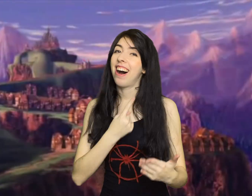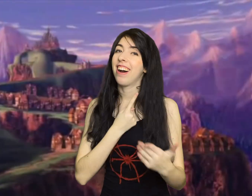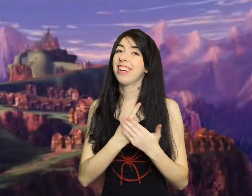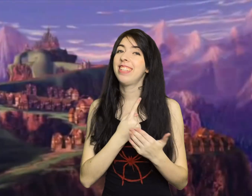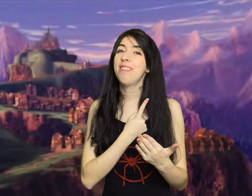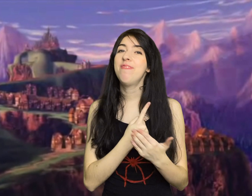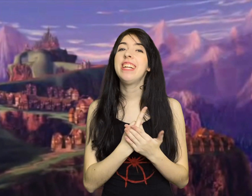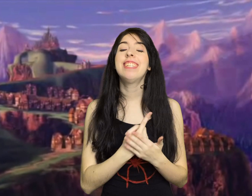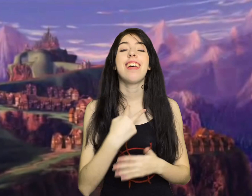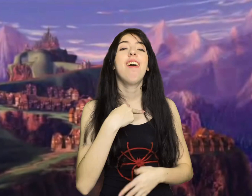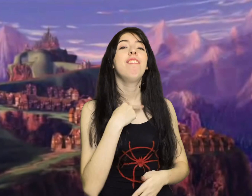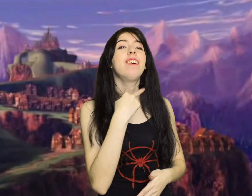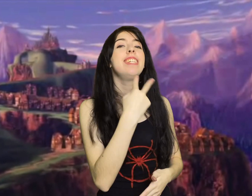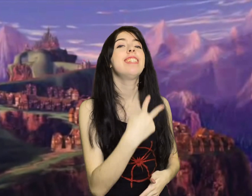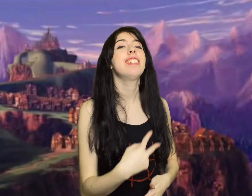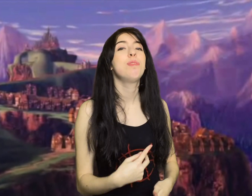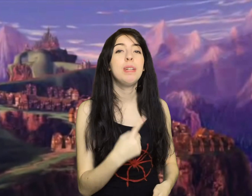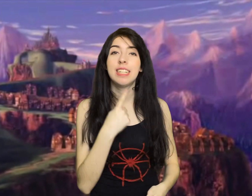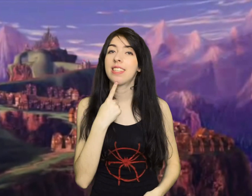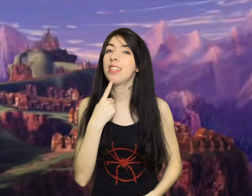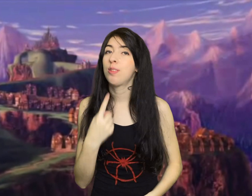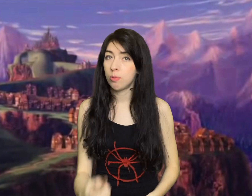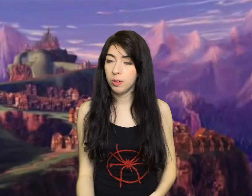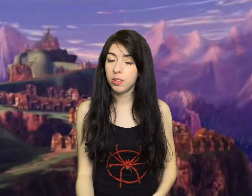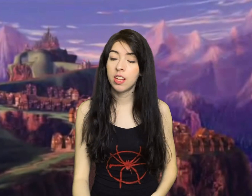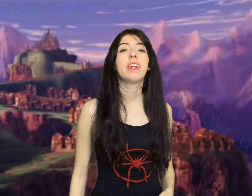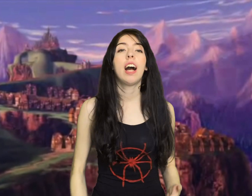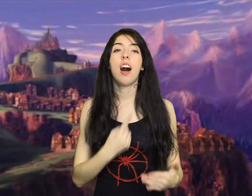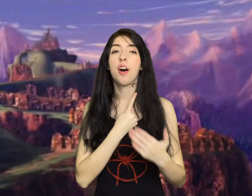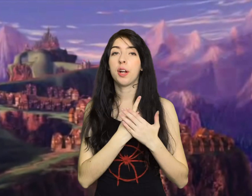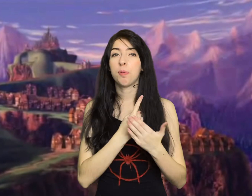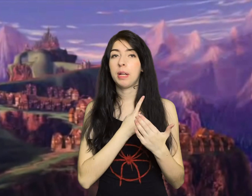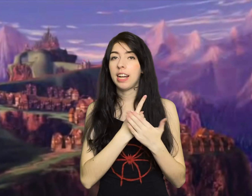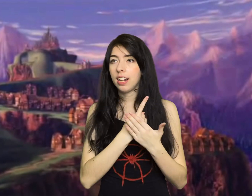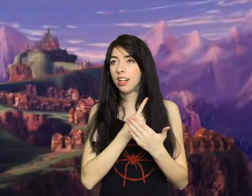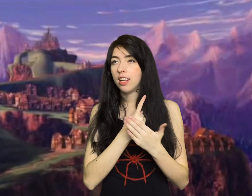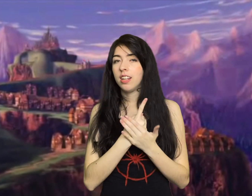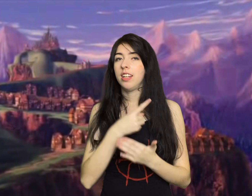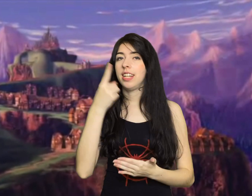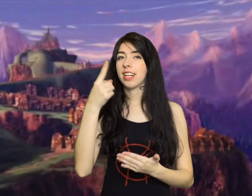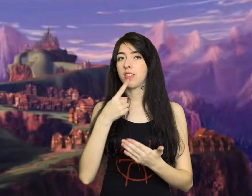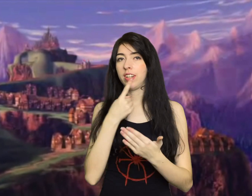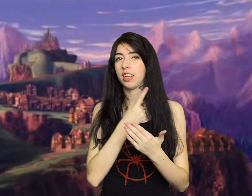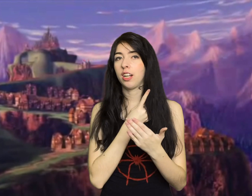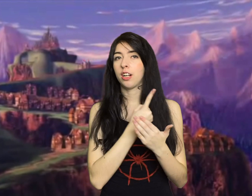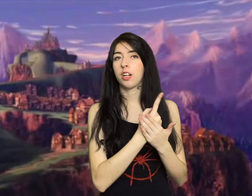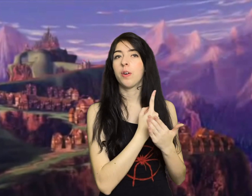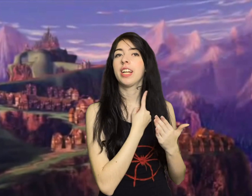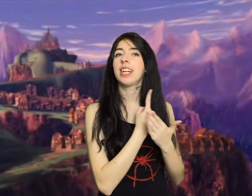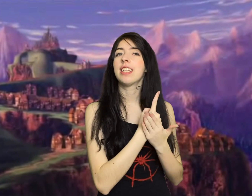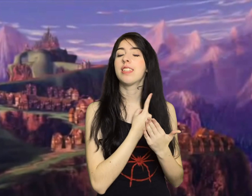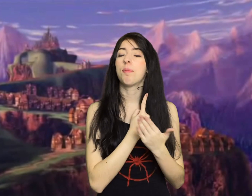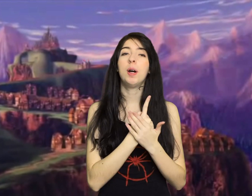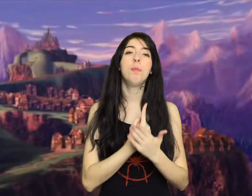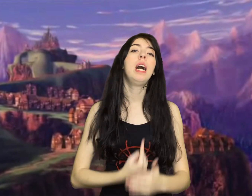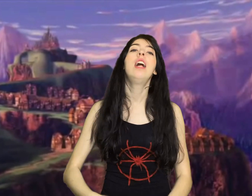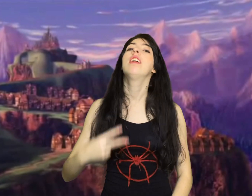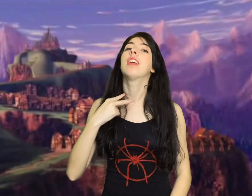a heart that beats. a voice that speaks the truth. got HEART-BEATING index finger going against the palm